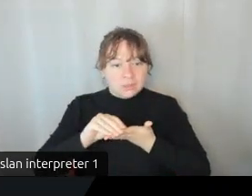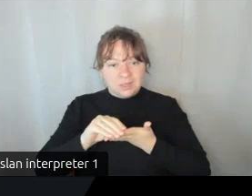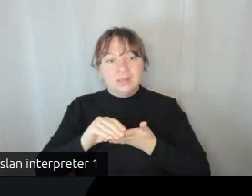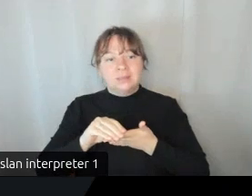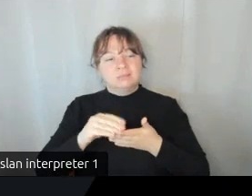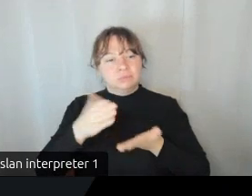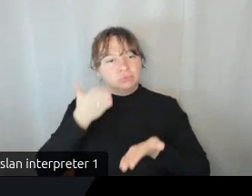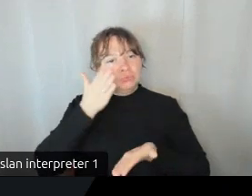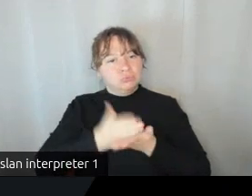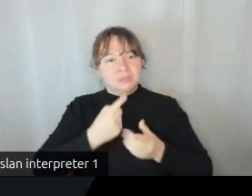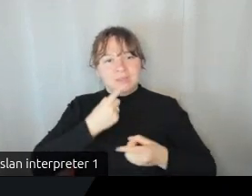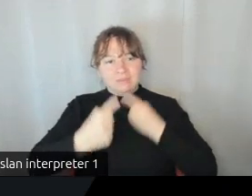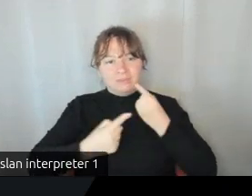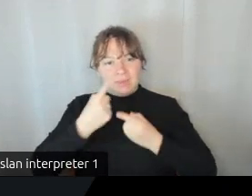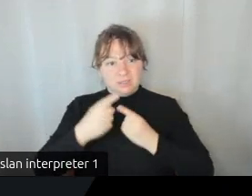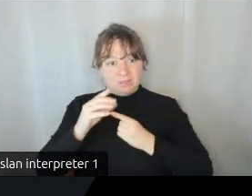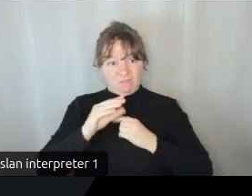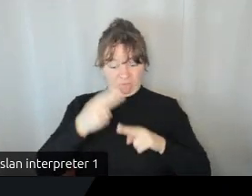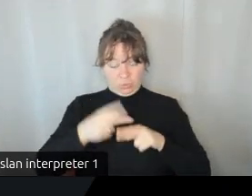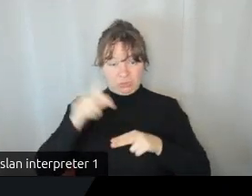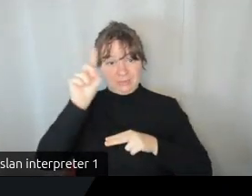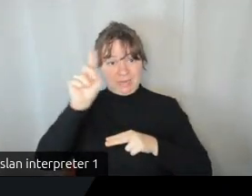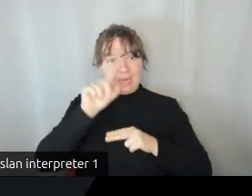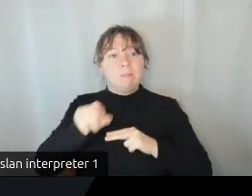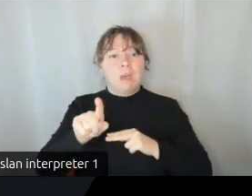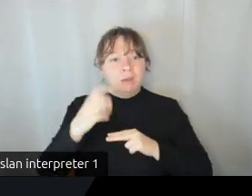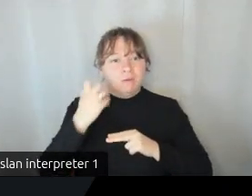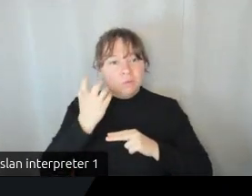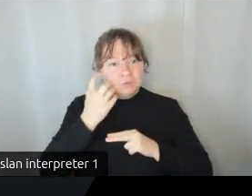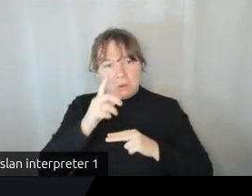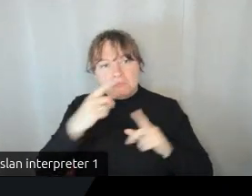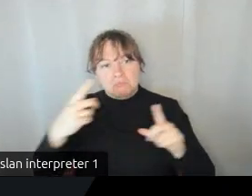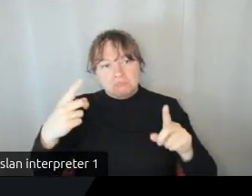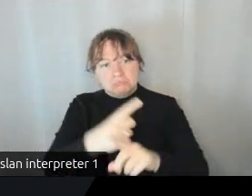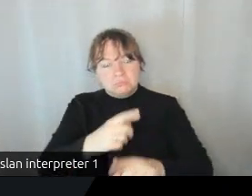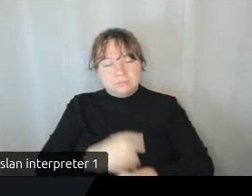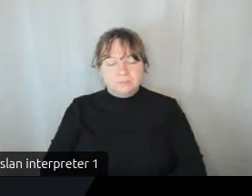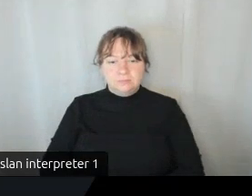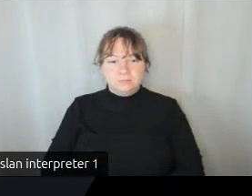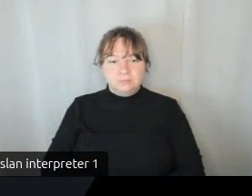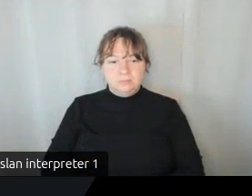is subject to change. Uh you can find information about our webinar program on our website under the